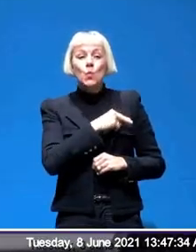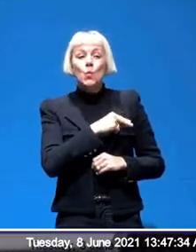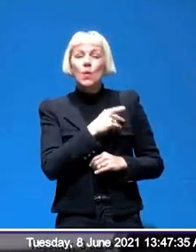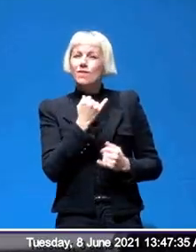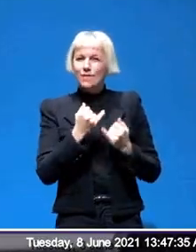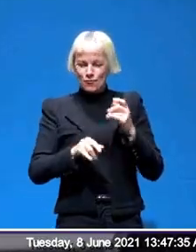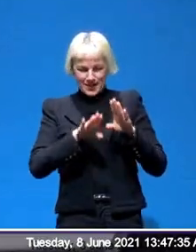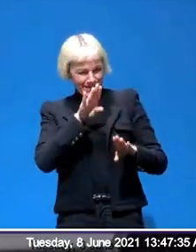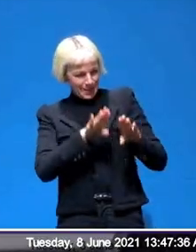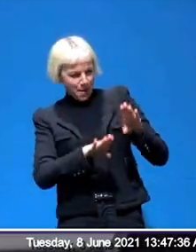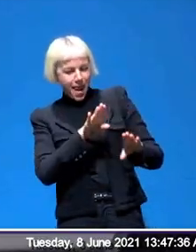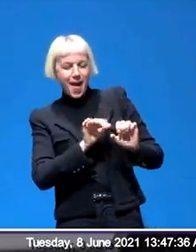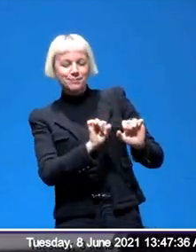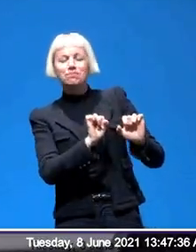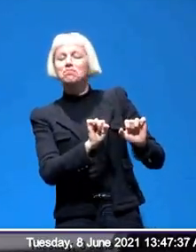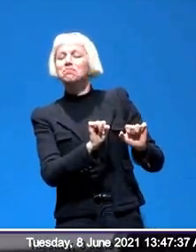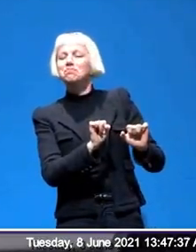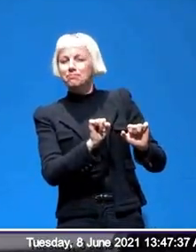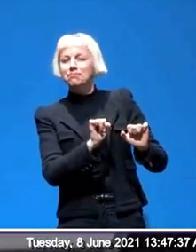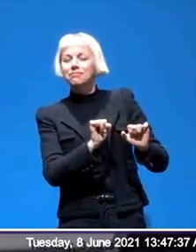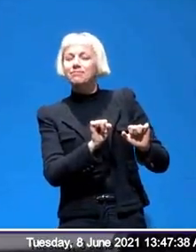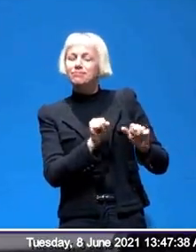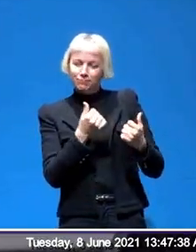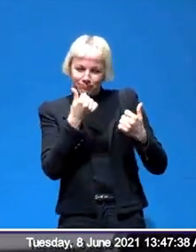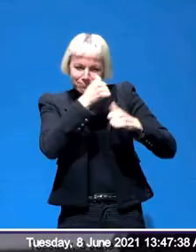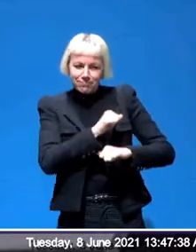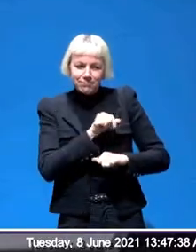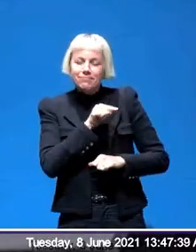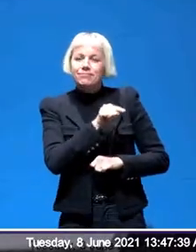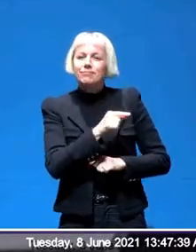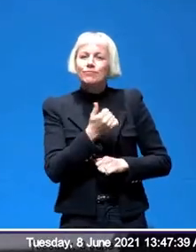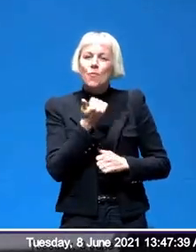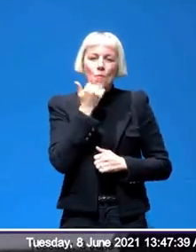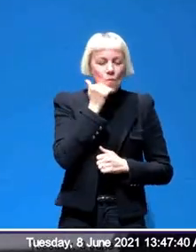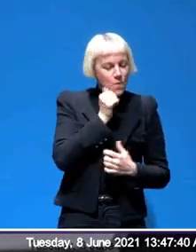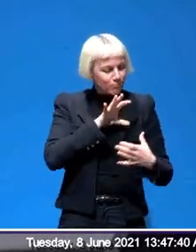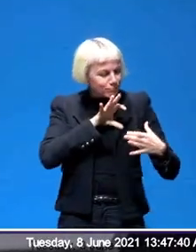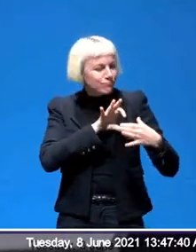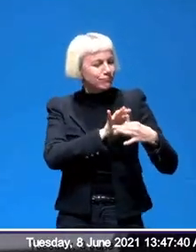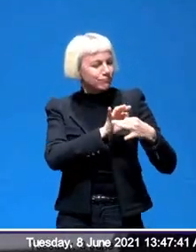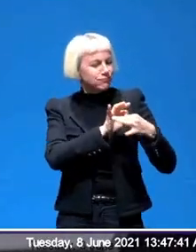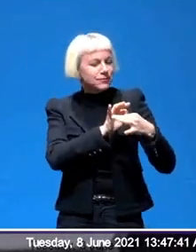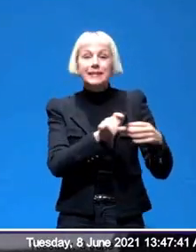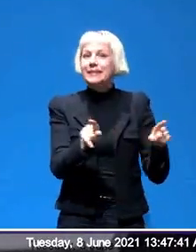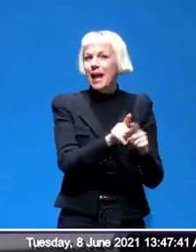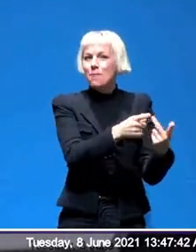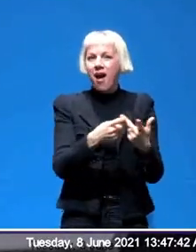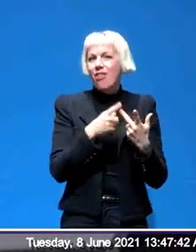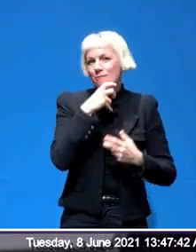So I had a great warmth for him, as did I have for all the men who lived in the N Street site.